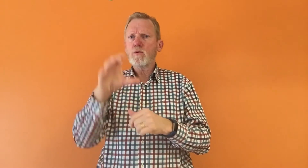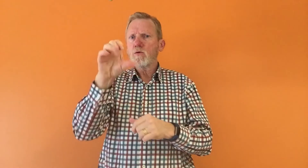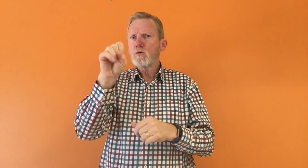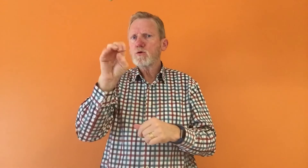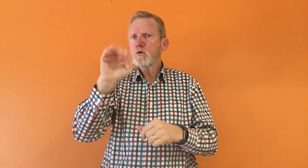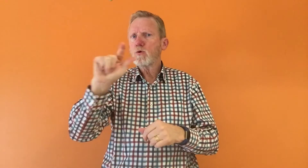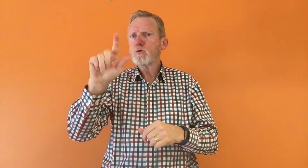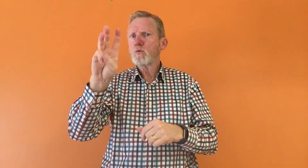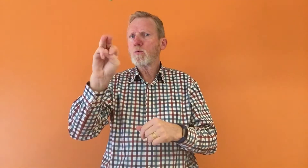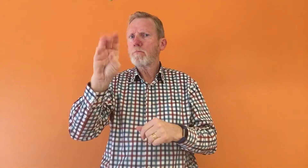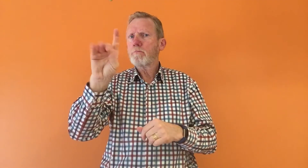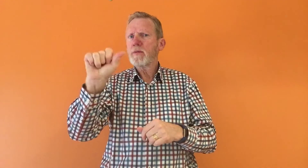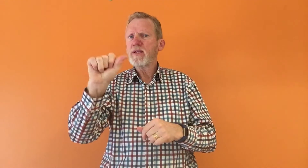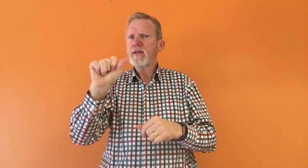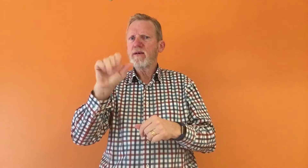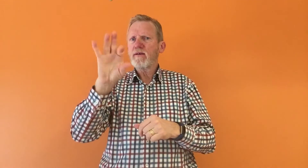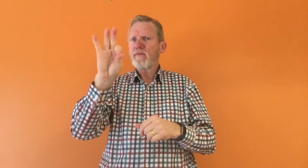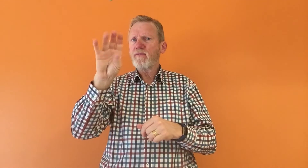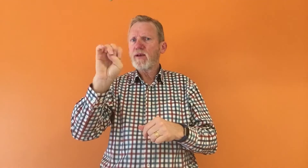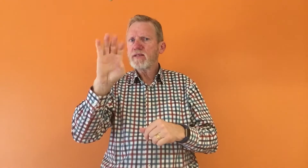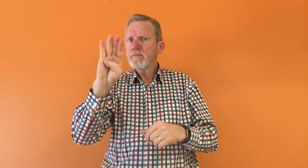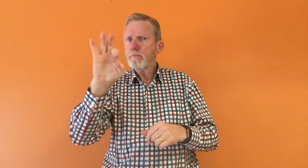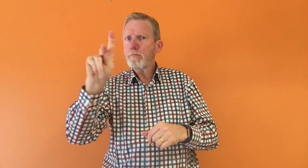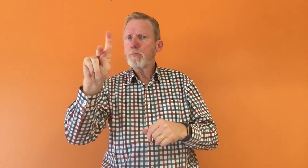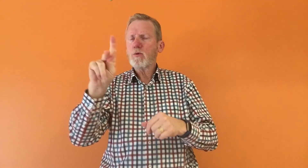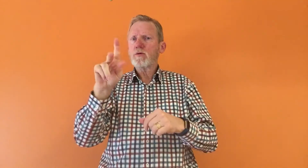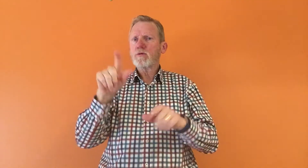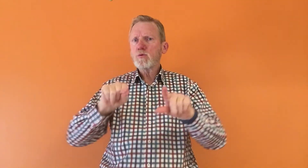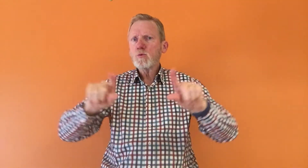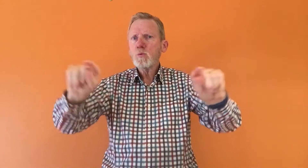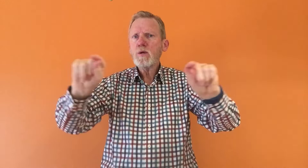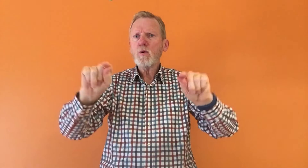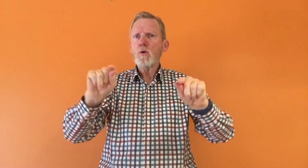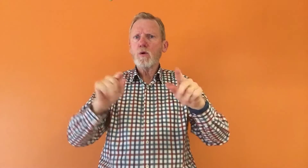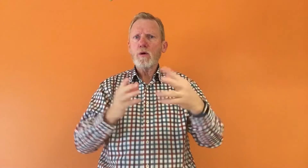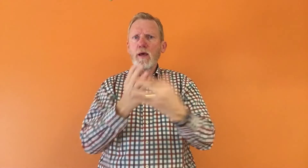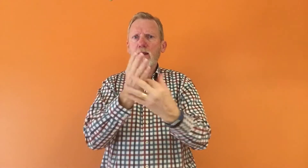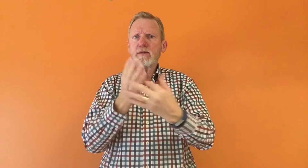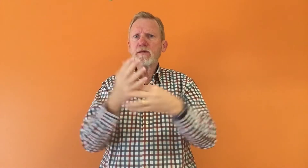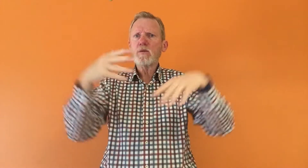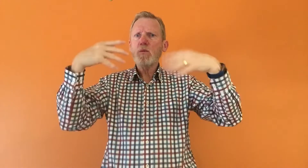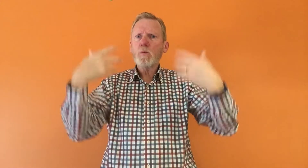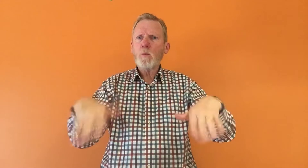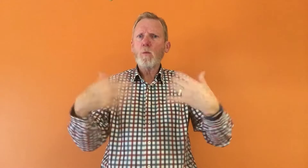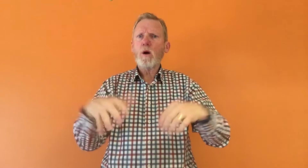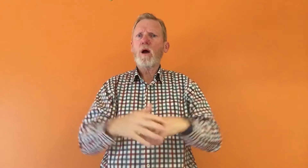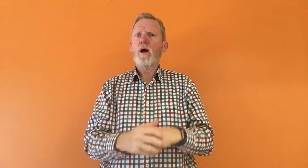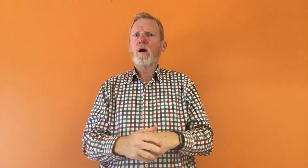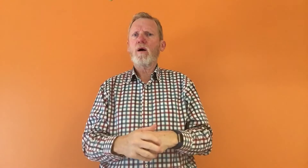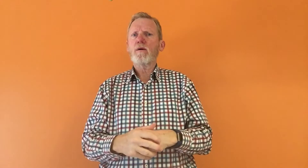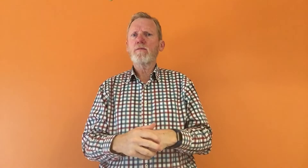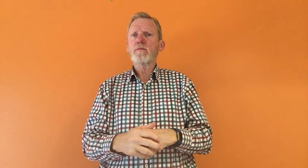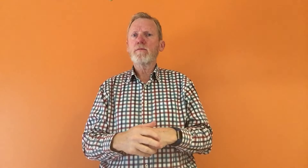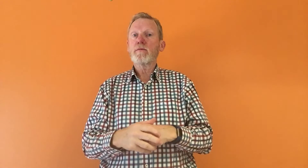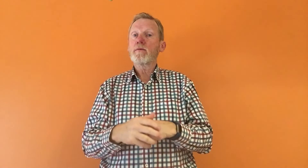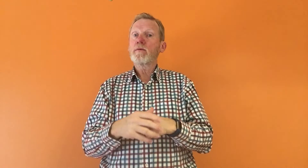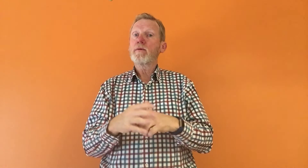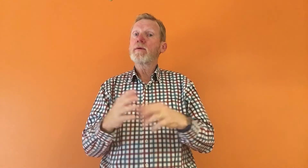Social media. Facebook. Twitter. Wow, such amazing accessibility!